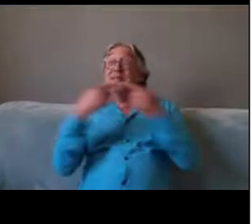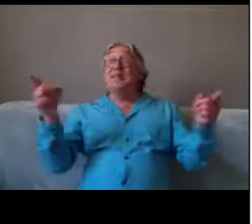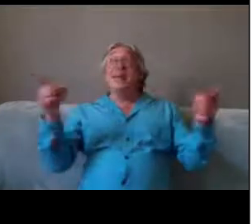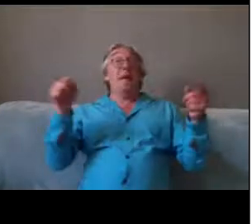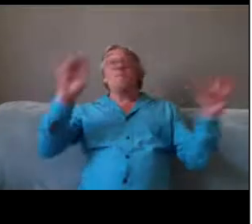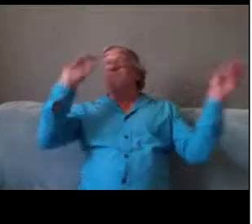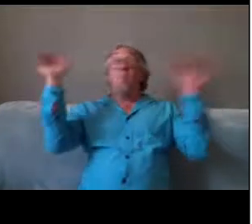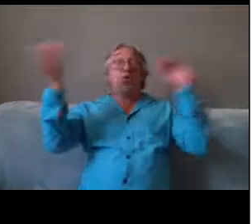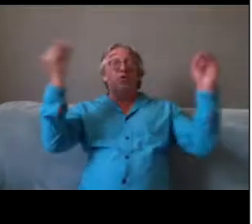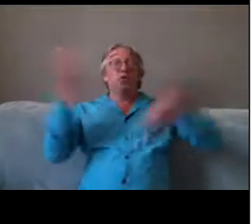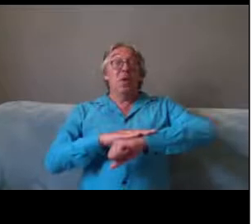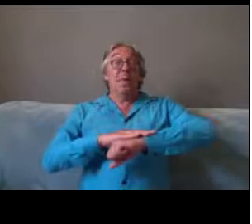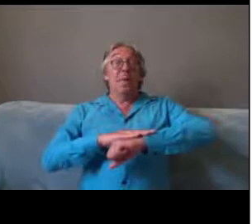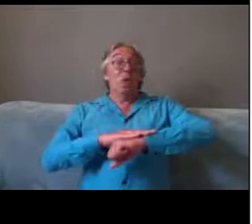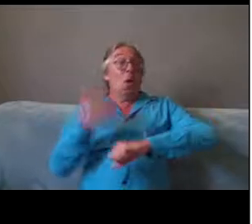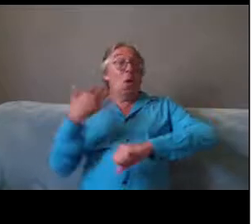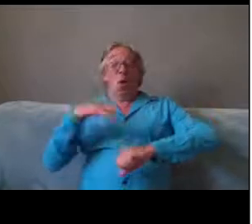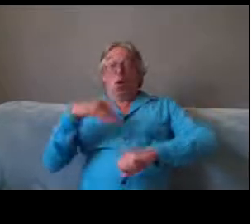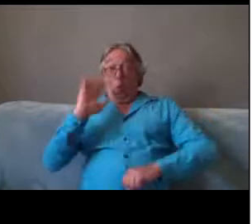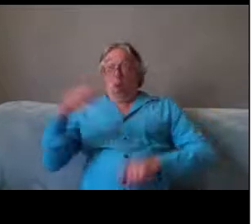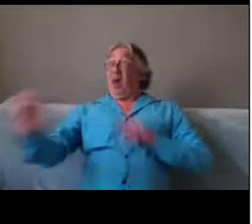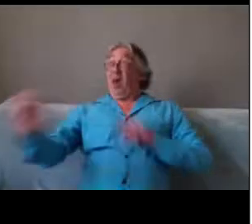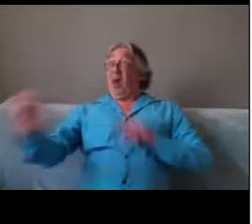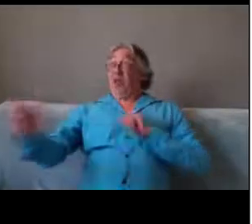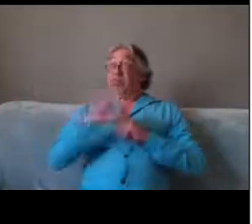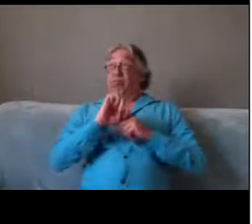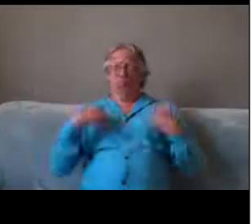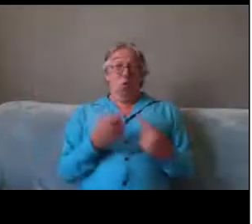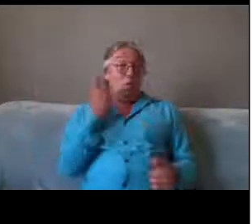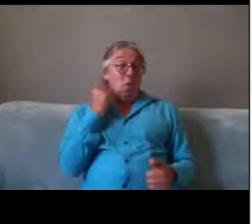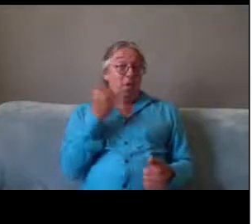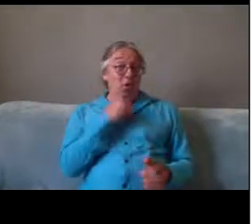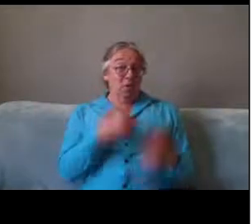We're collaborating with stakeholders on inclusion and diversity